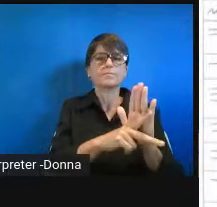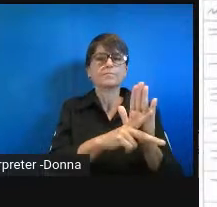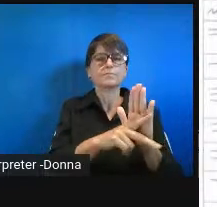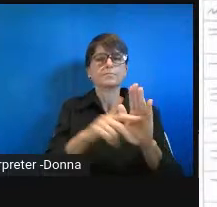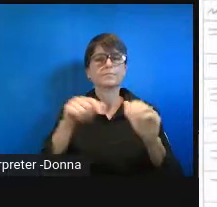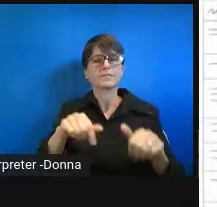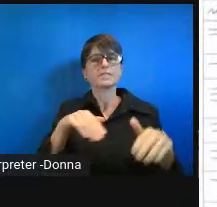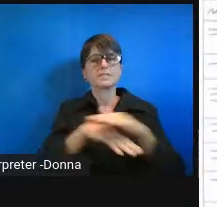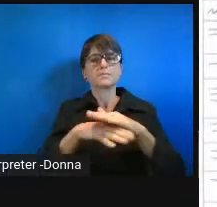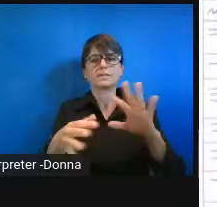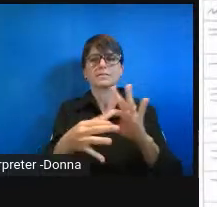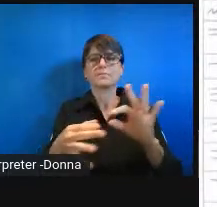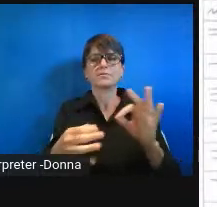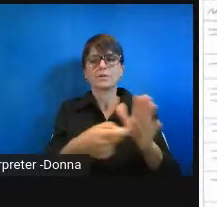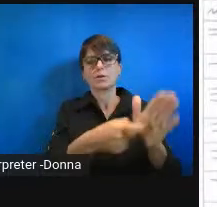In Latvia, we have a directive